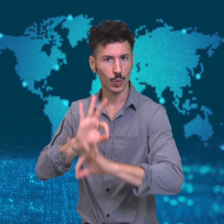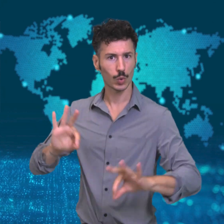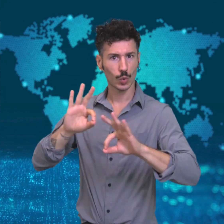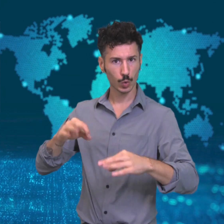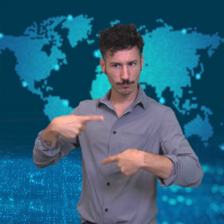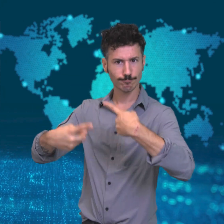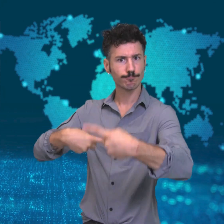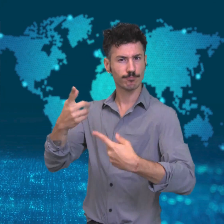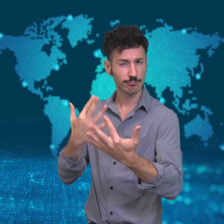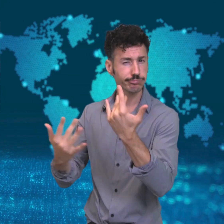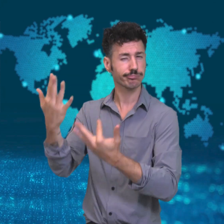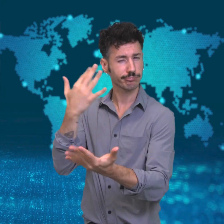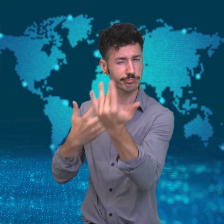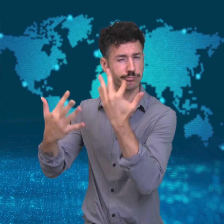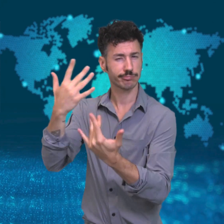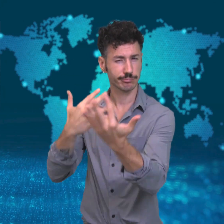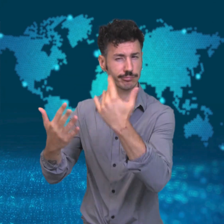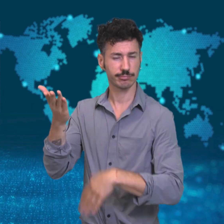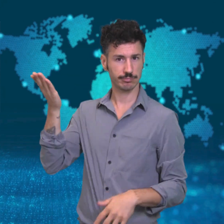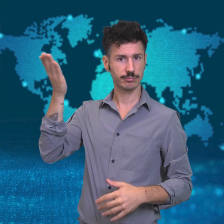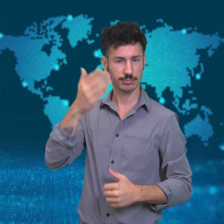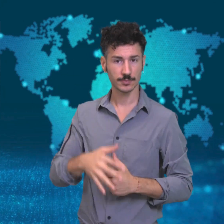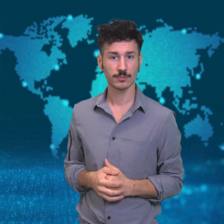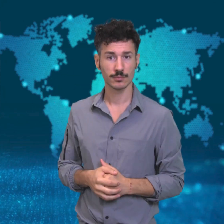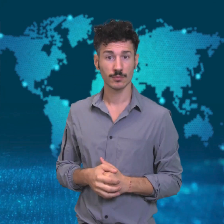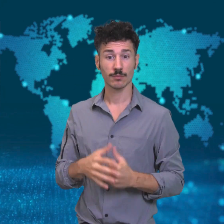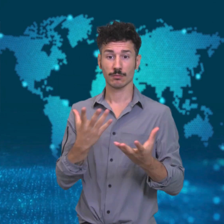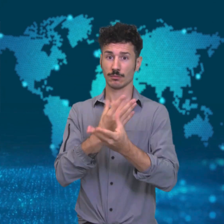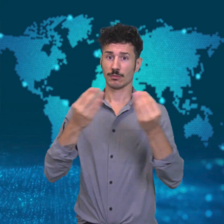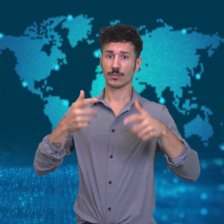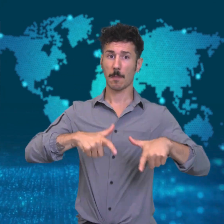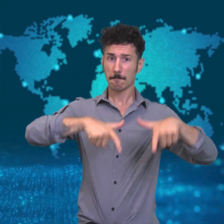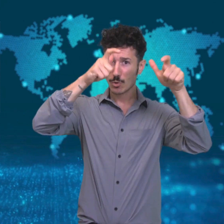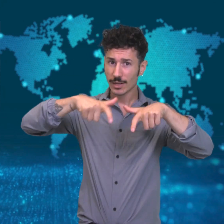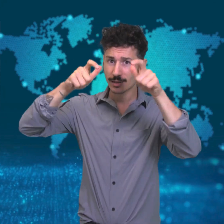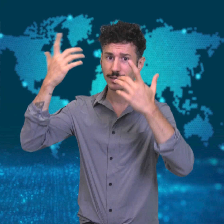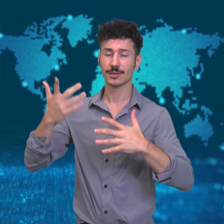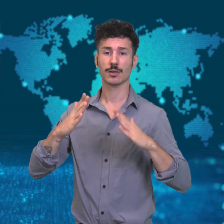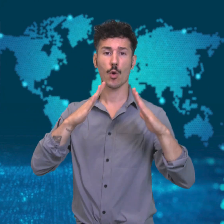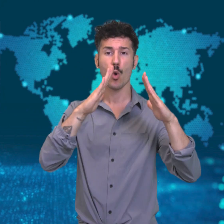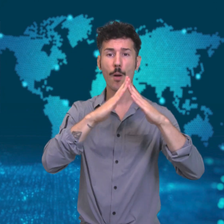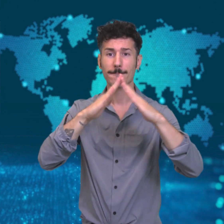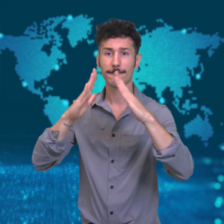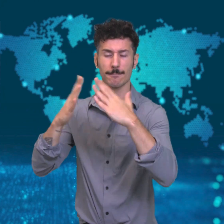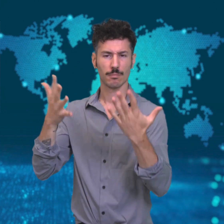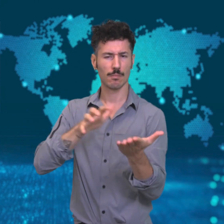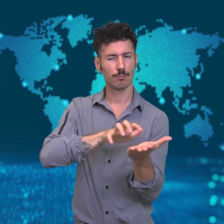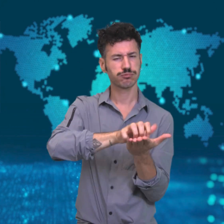Dozens of large areas on fire have not yet been contained.